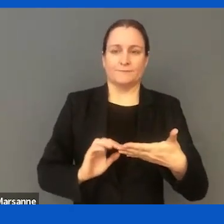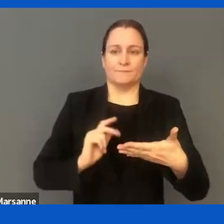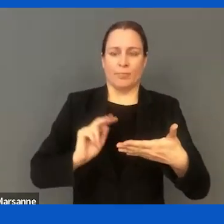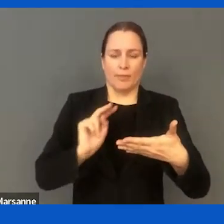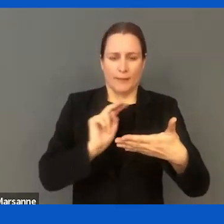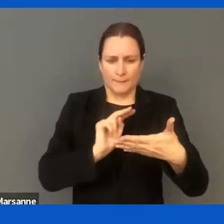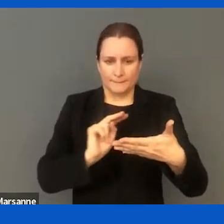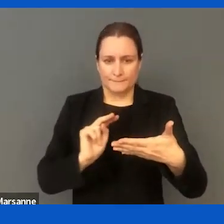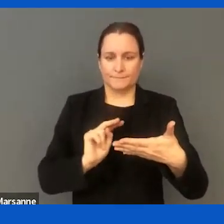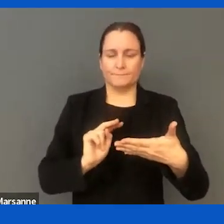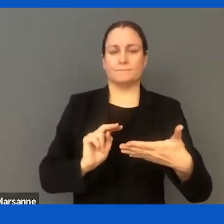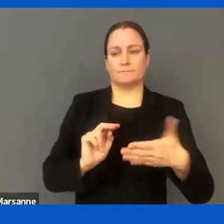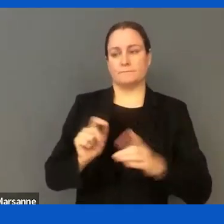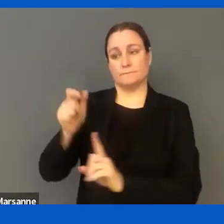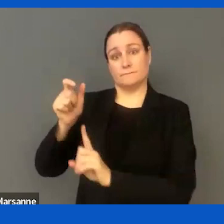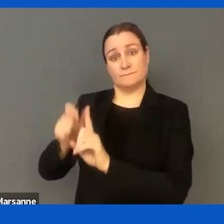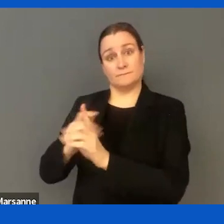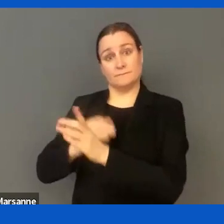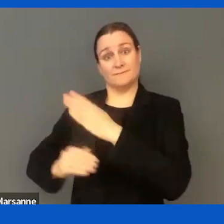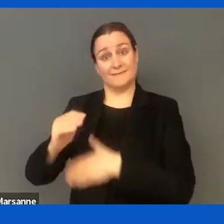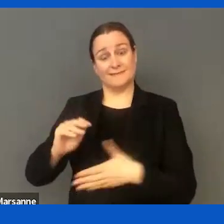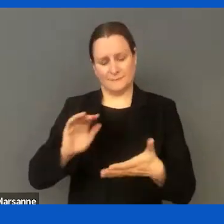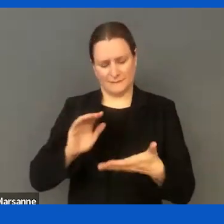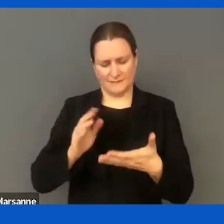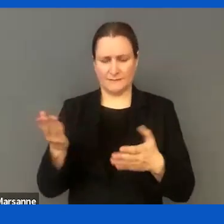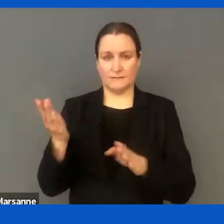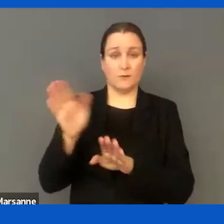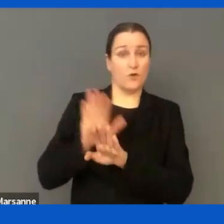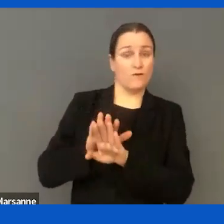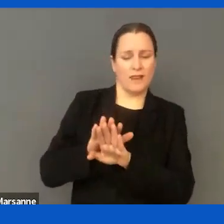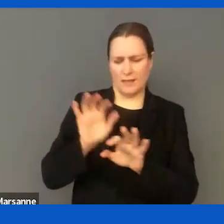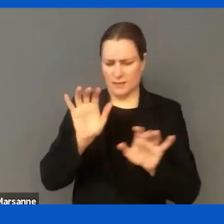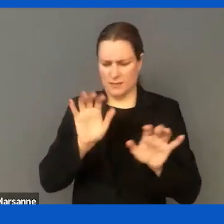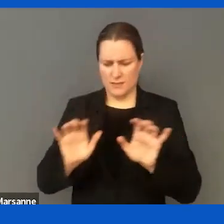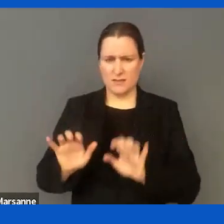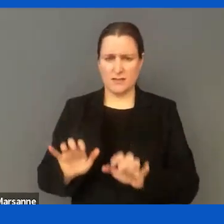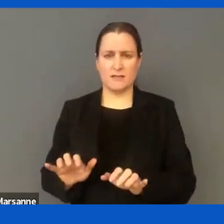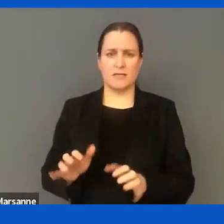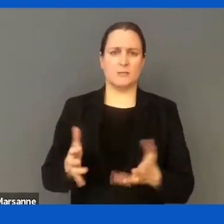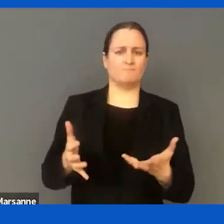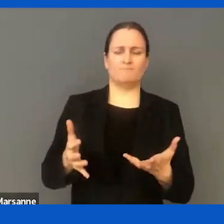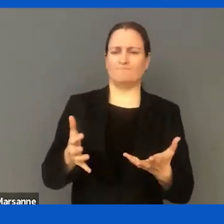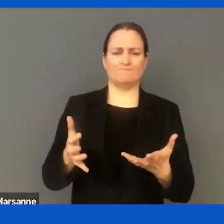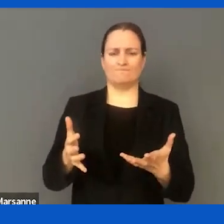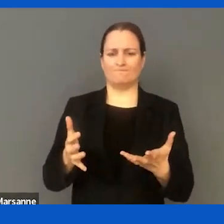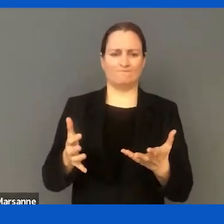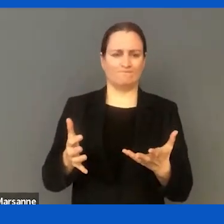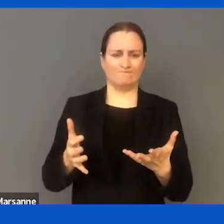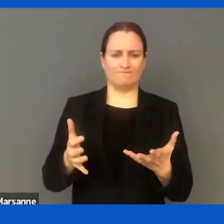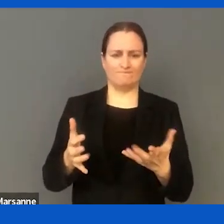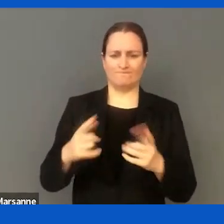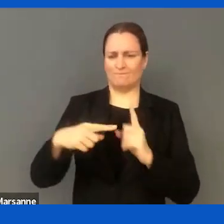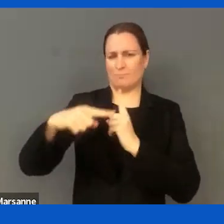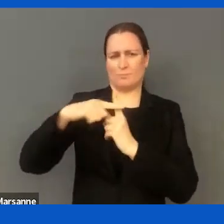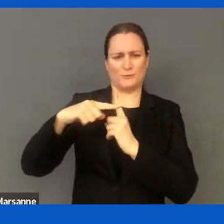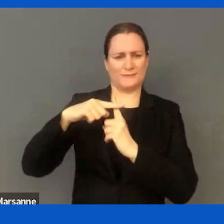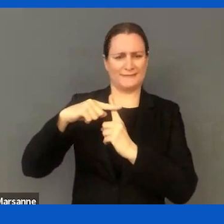perspective there is no positive aspects of the overlay. One example is that an airline